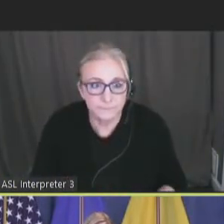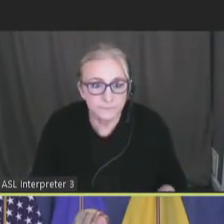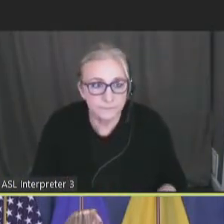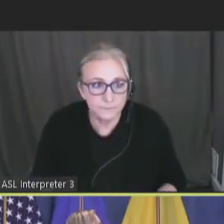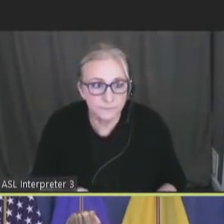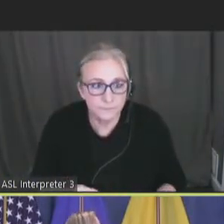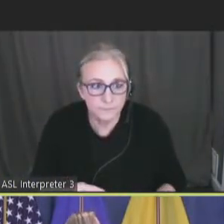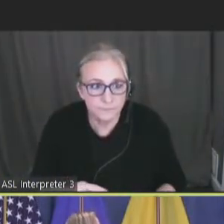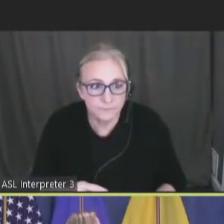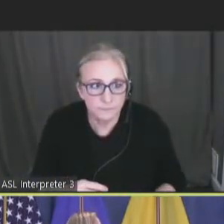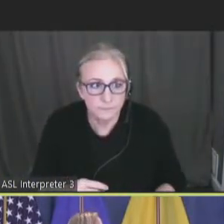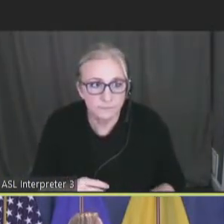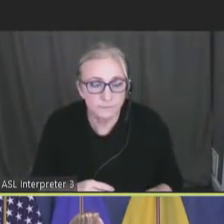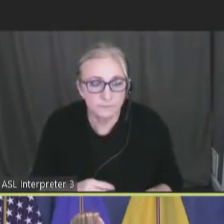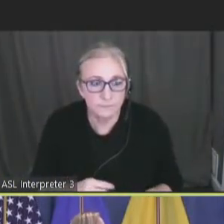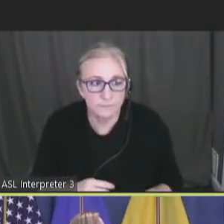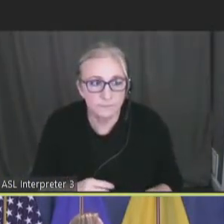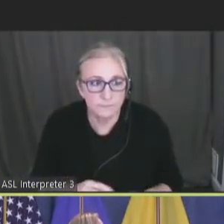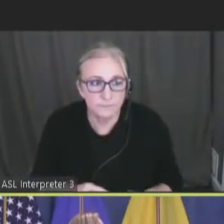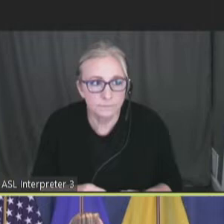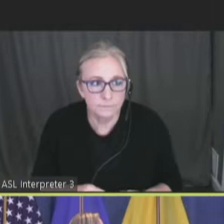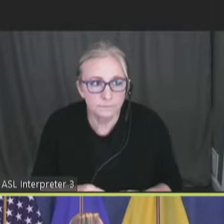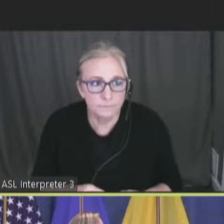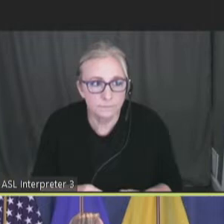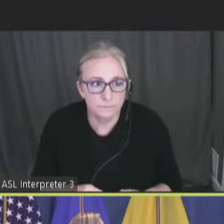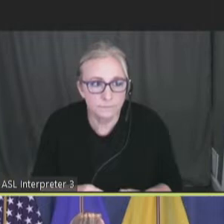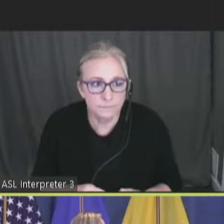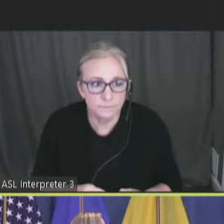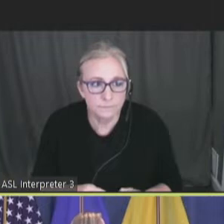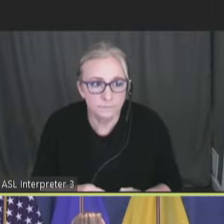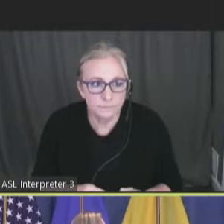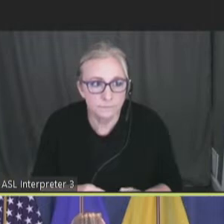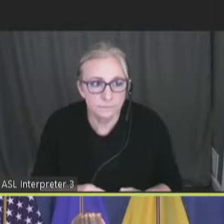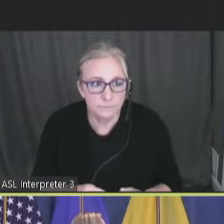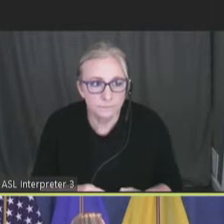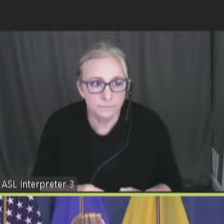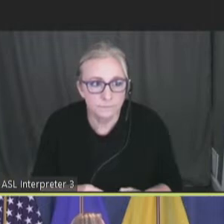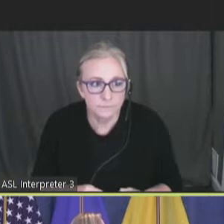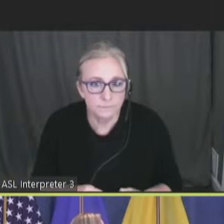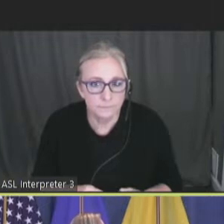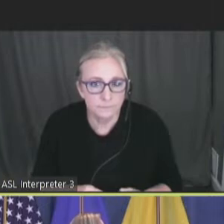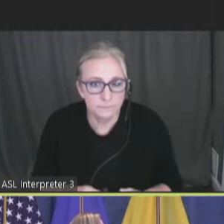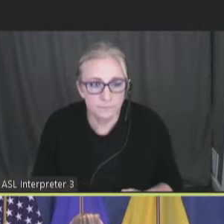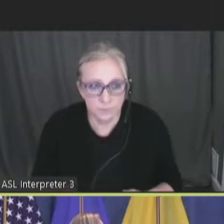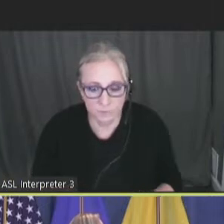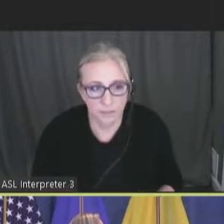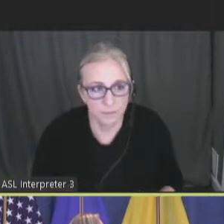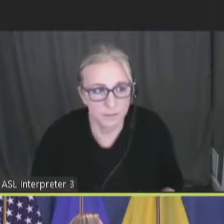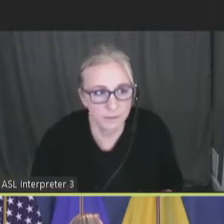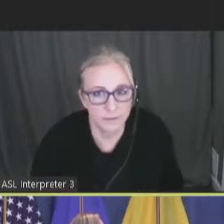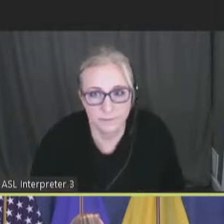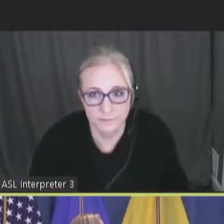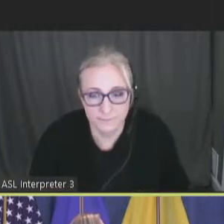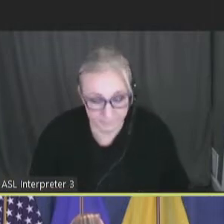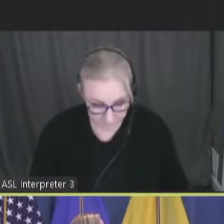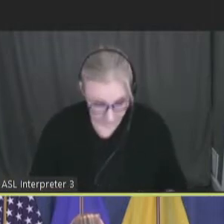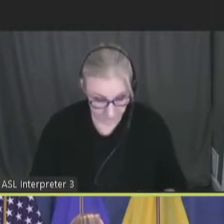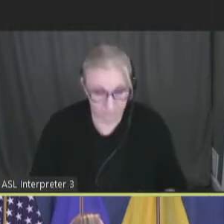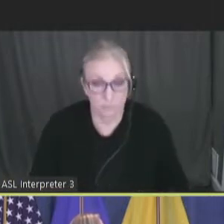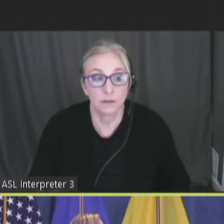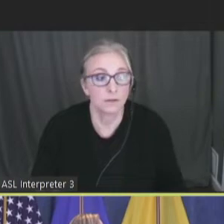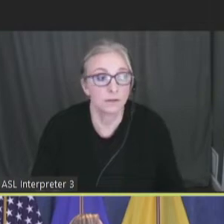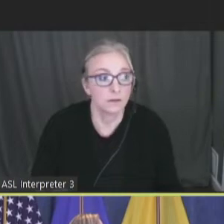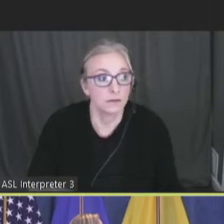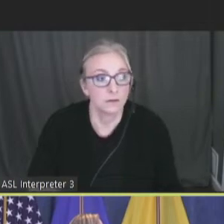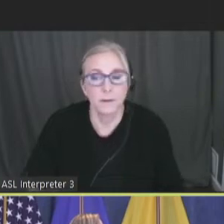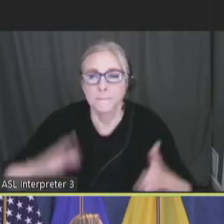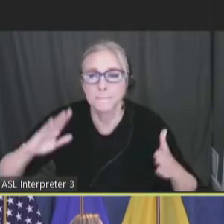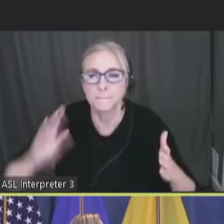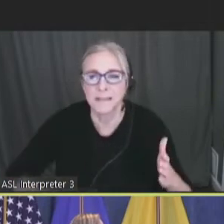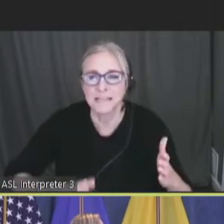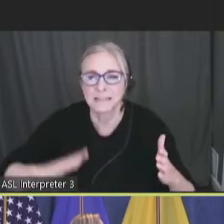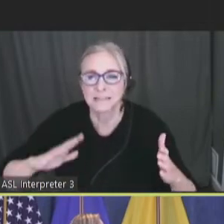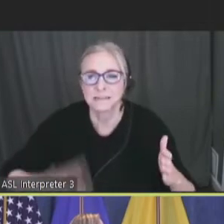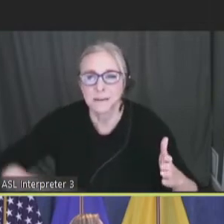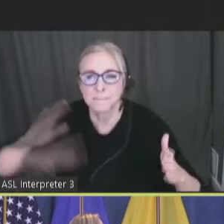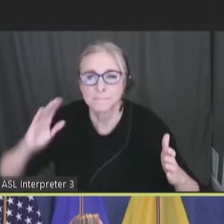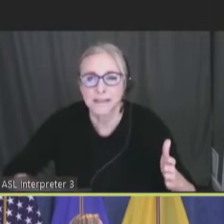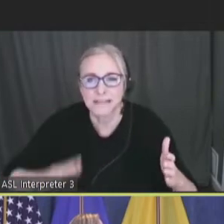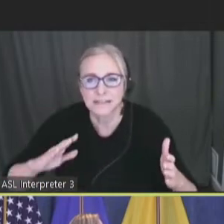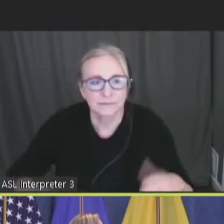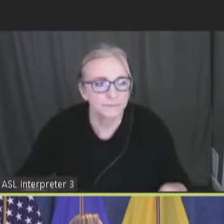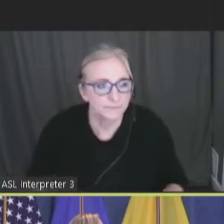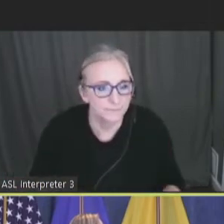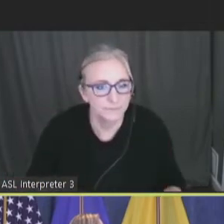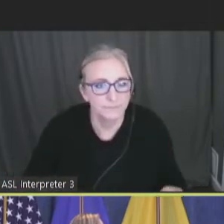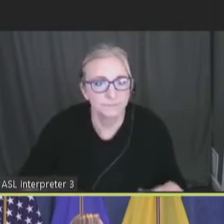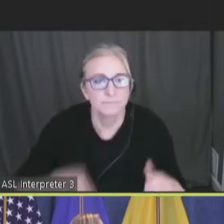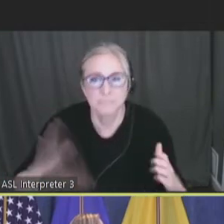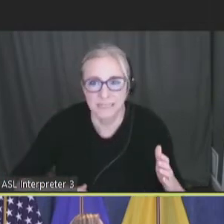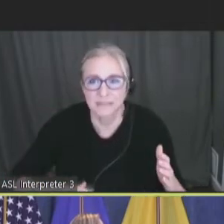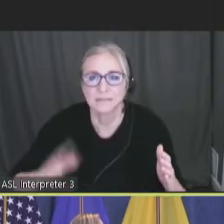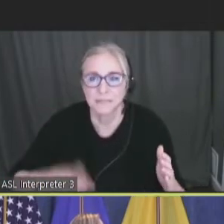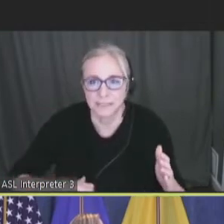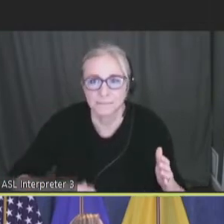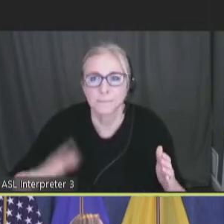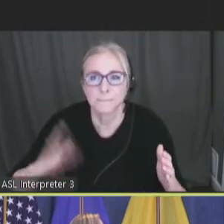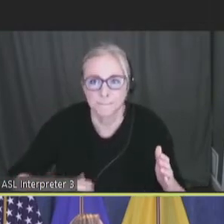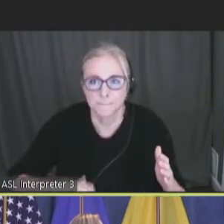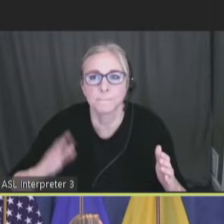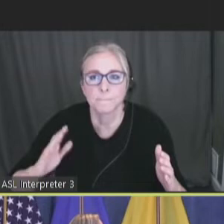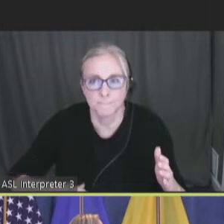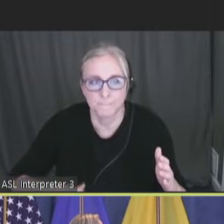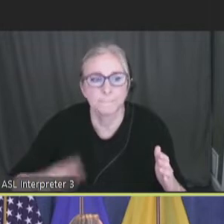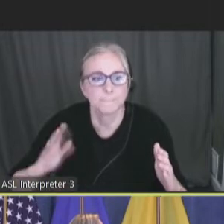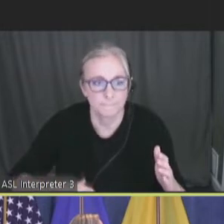Female Speaker: My loved